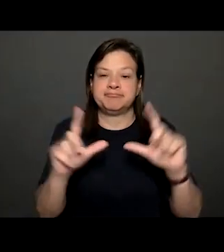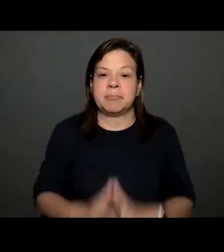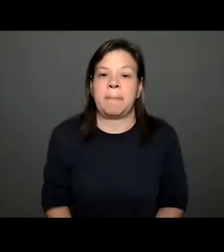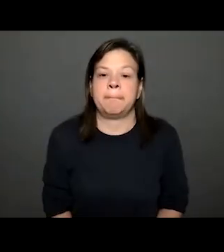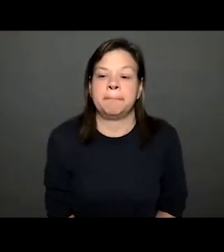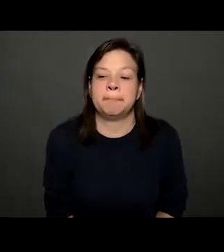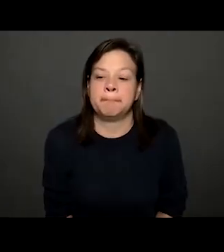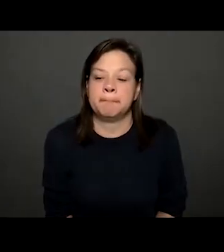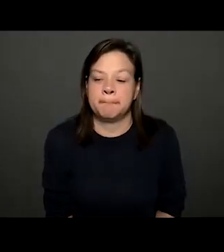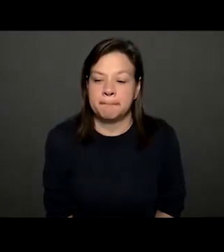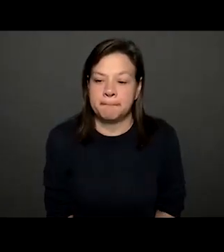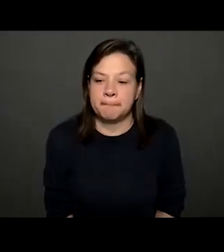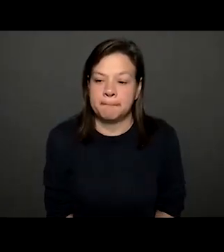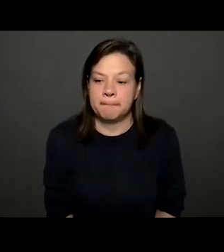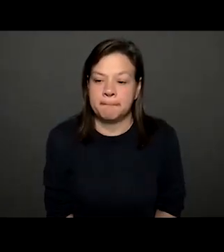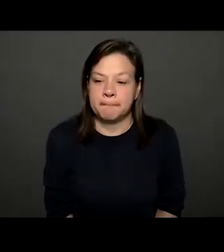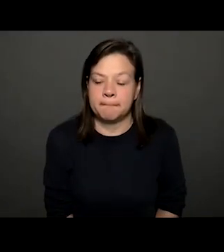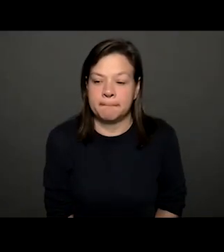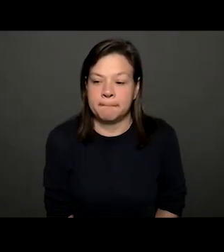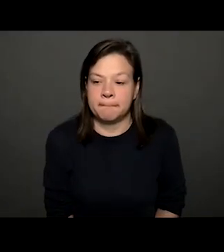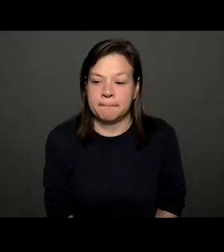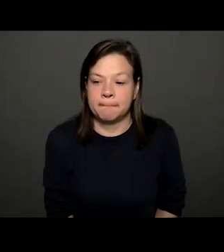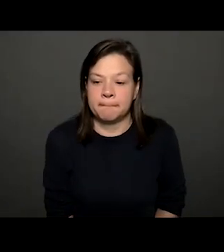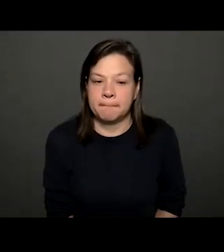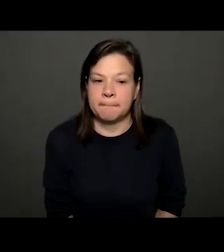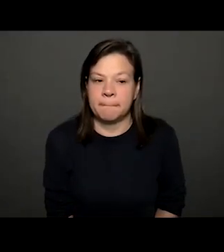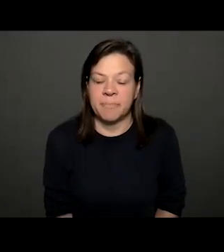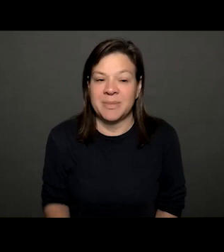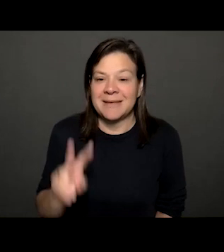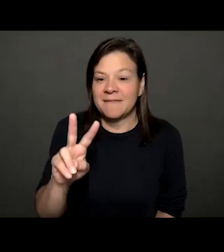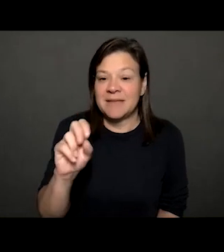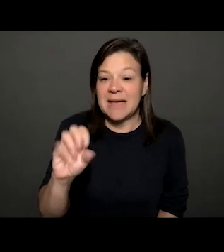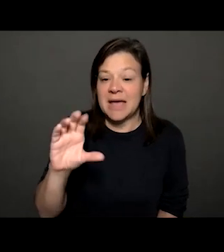INSTALLED AND THE TERMINAL OPENED AND SET UP WITH THE